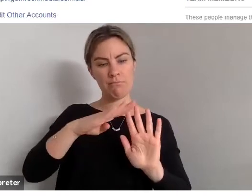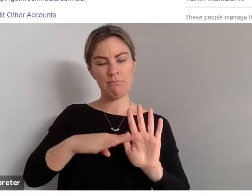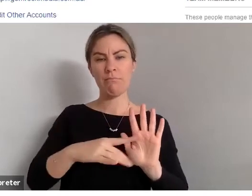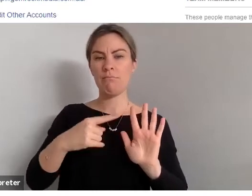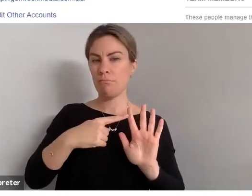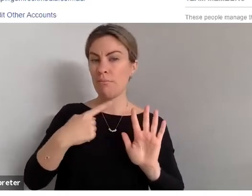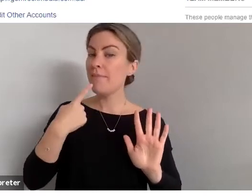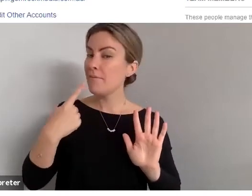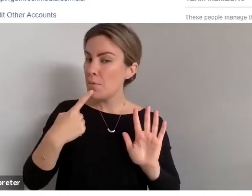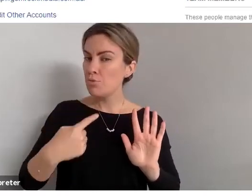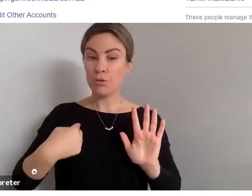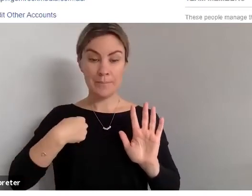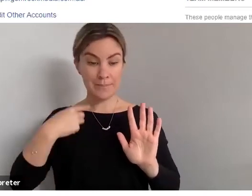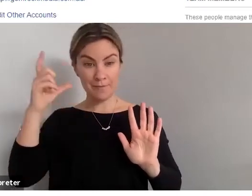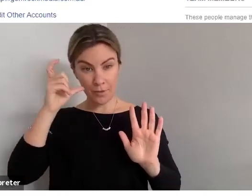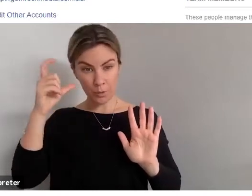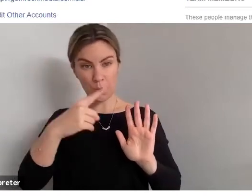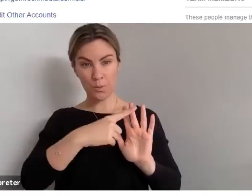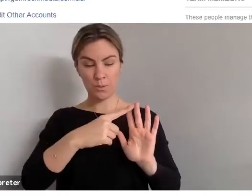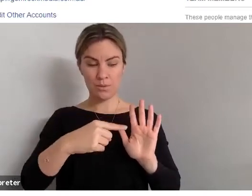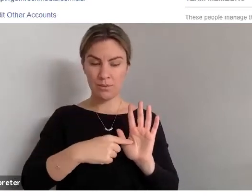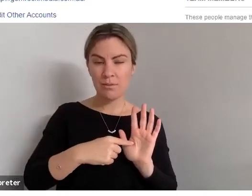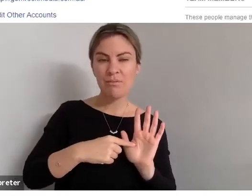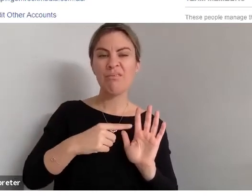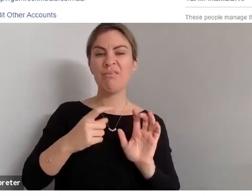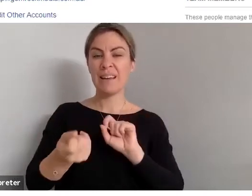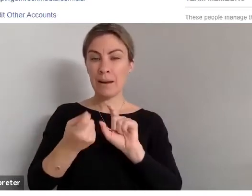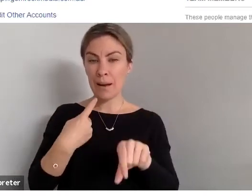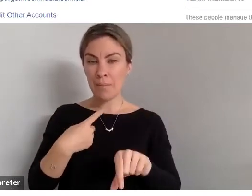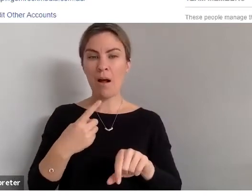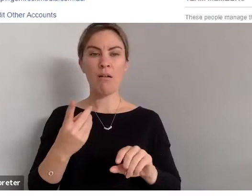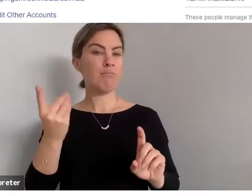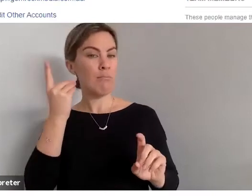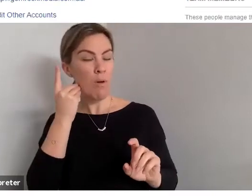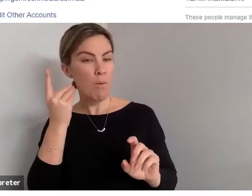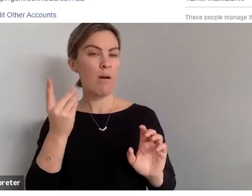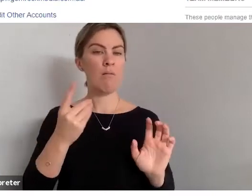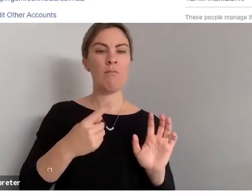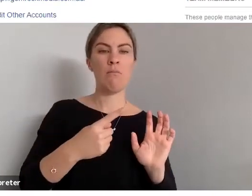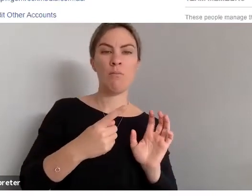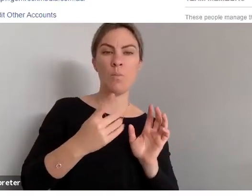photo, email, phone number, blah, blah, blah".